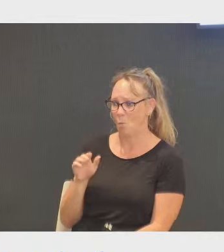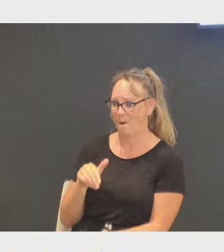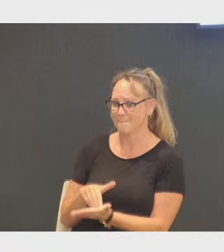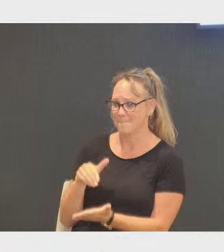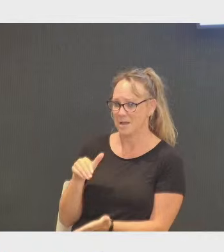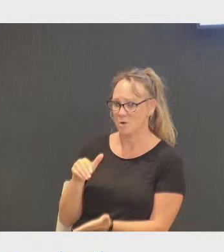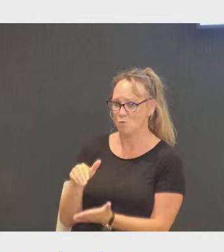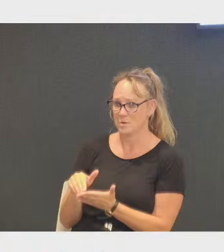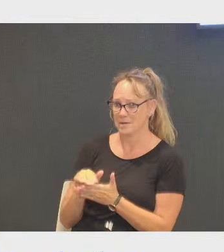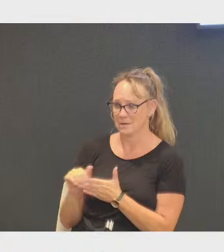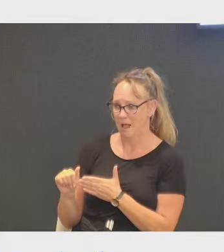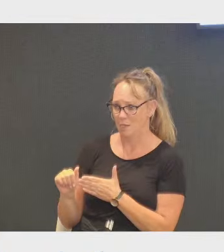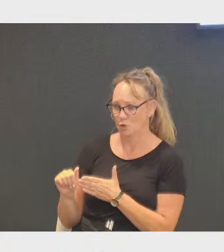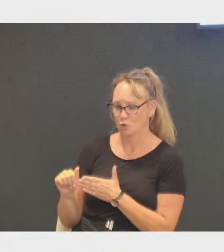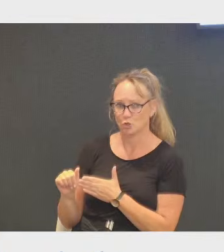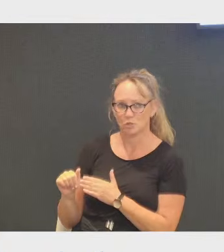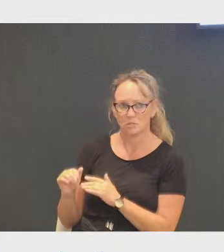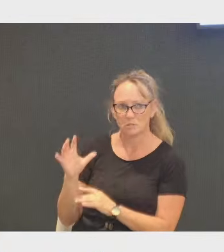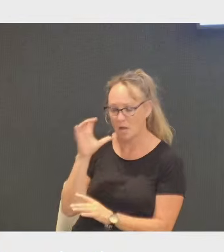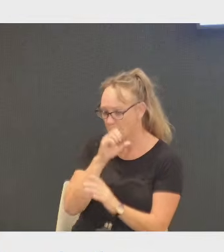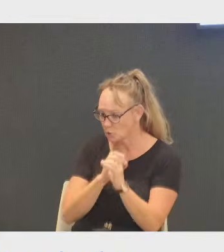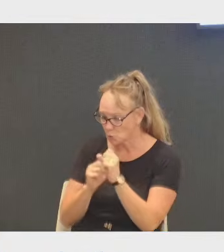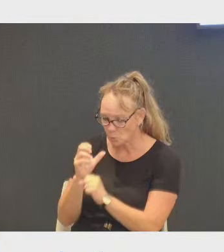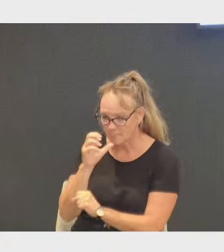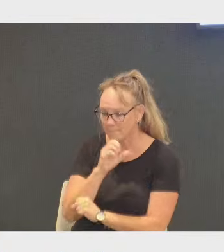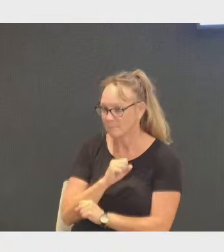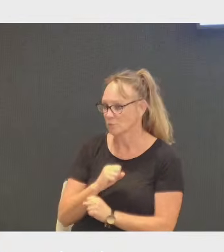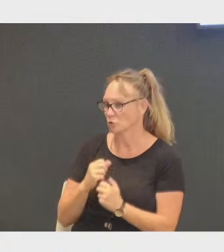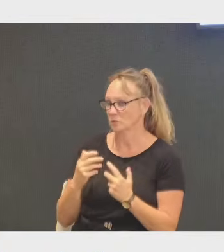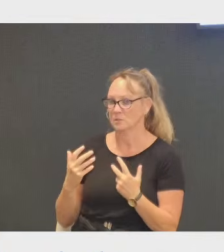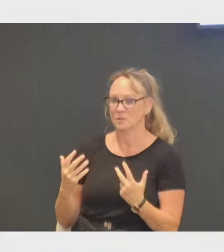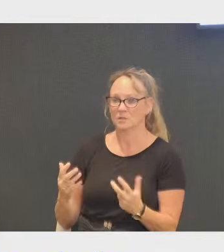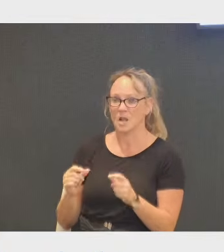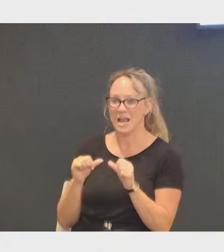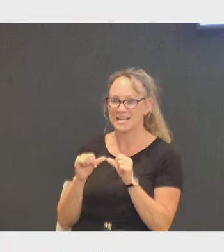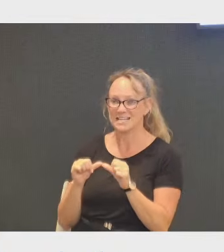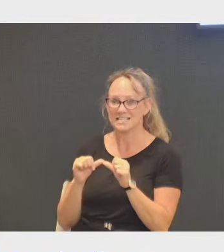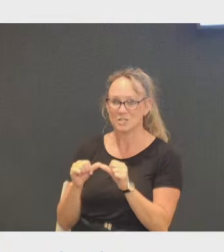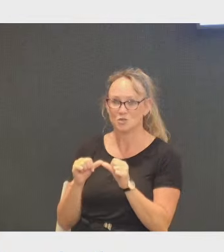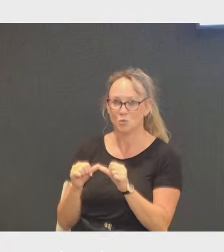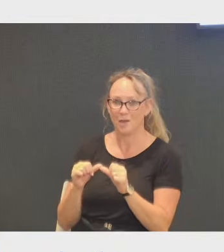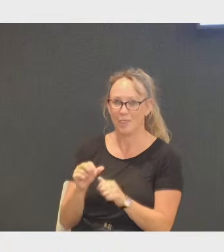lot of other assumed assumptions. Continuation of the that $36 million in reductions,